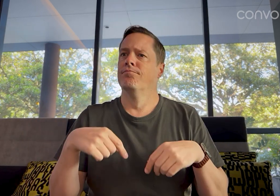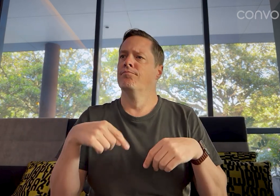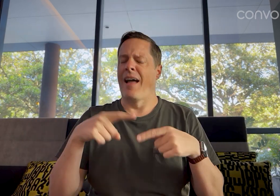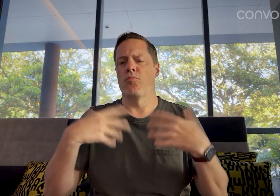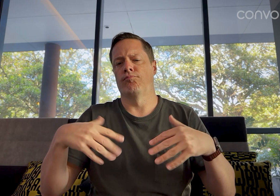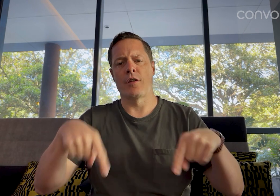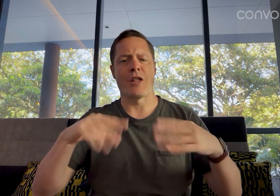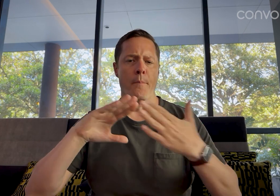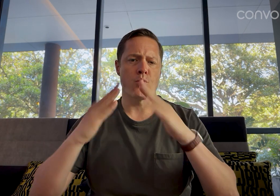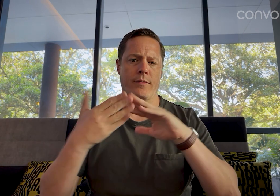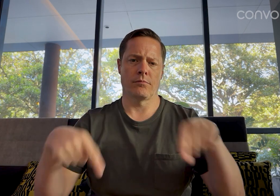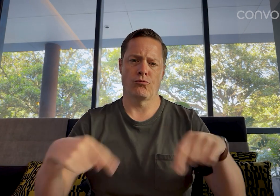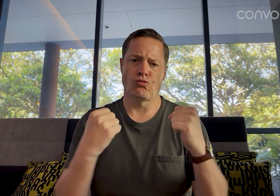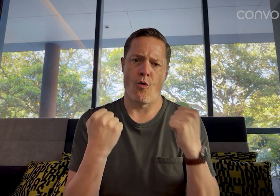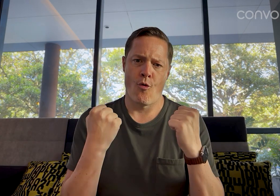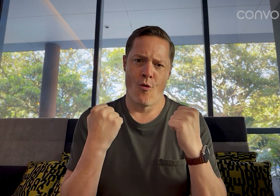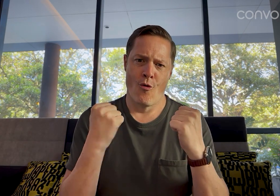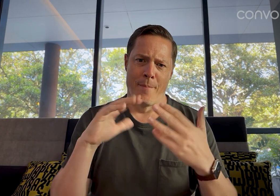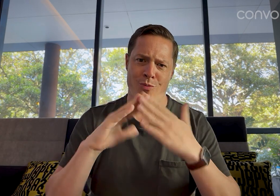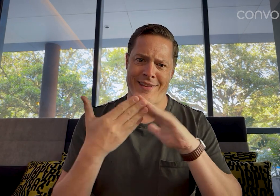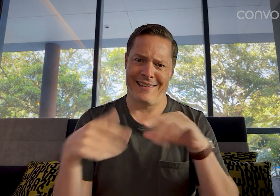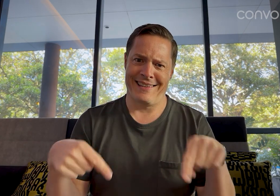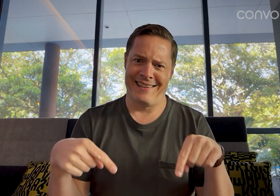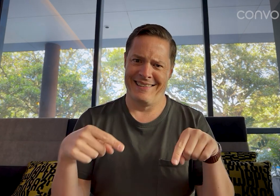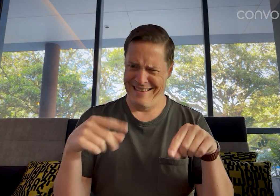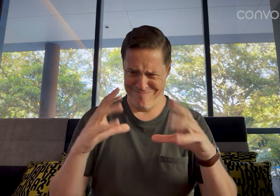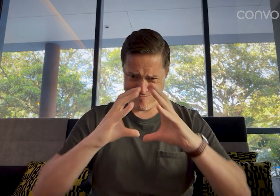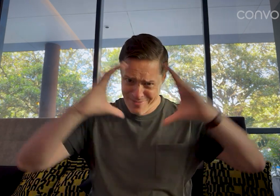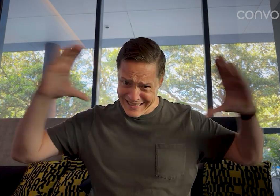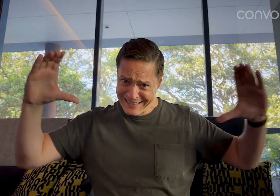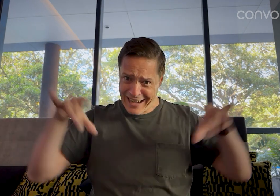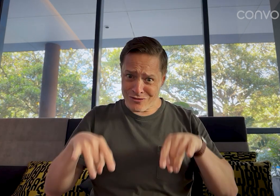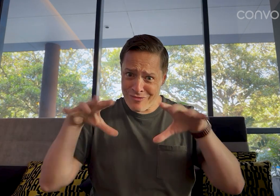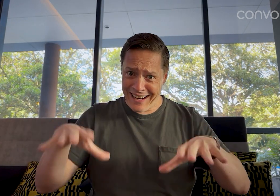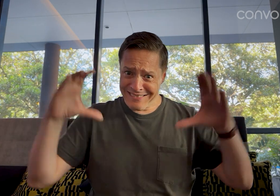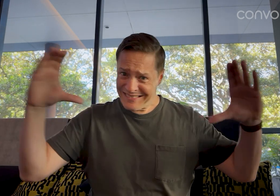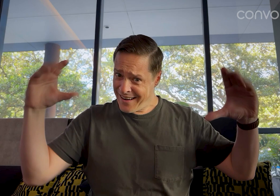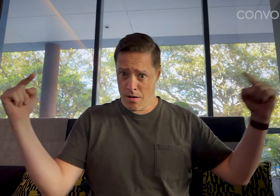The community here is so strong. Australia is a big country,